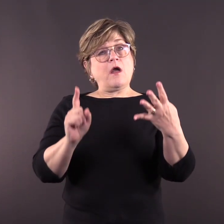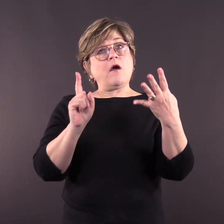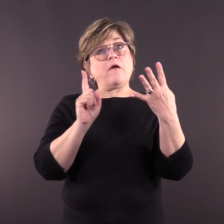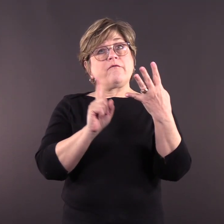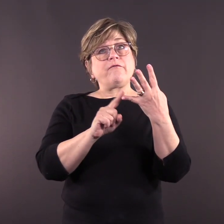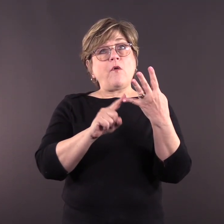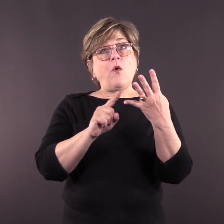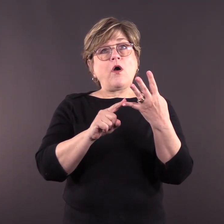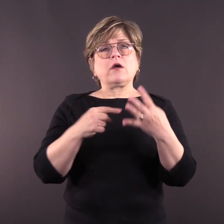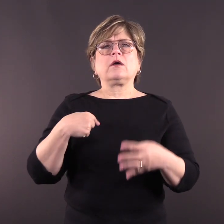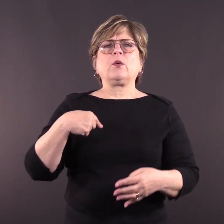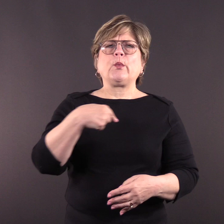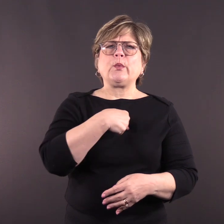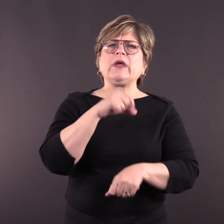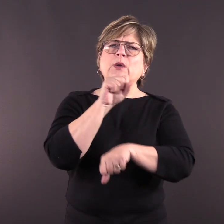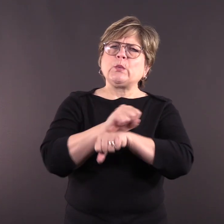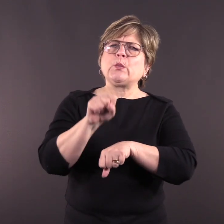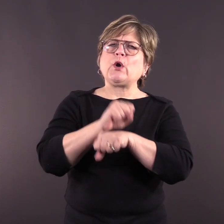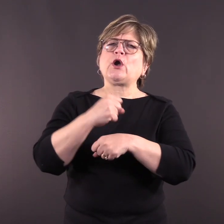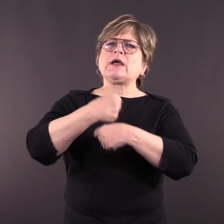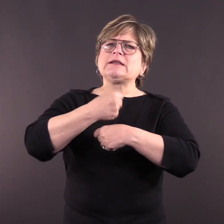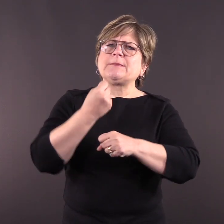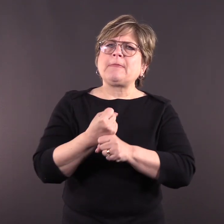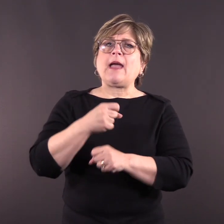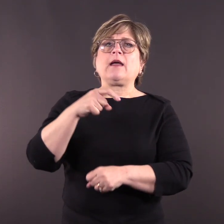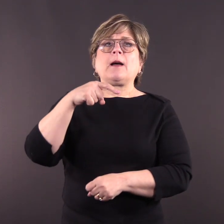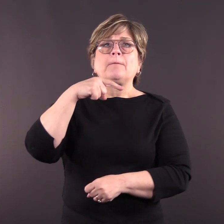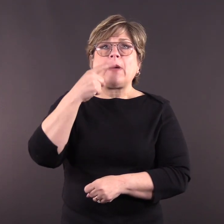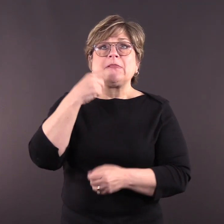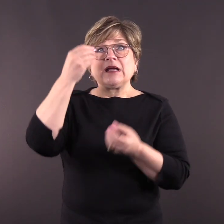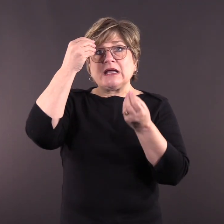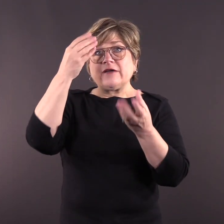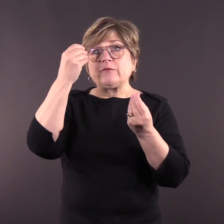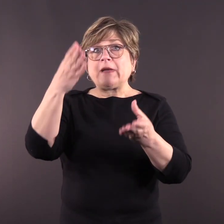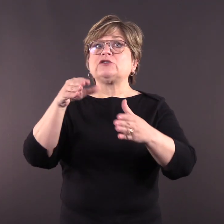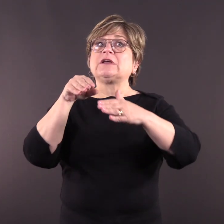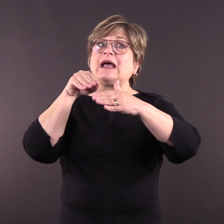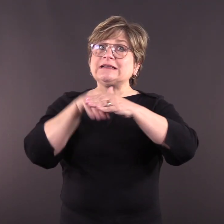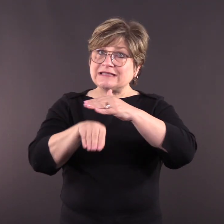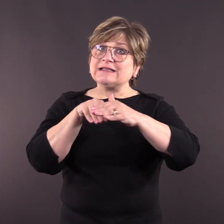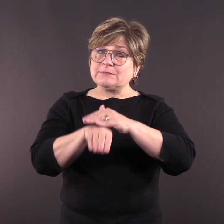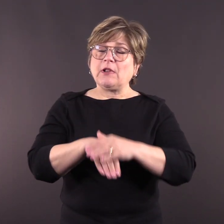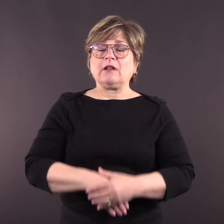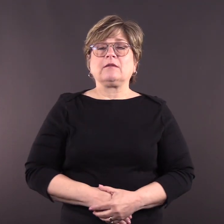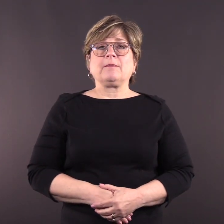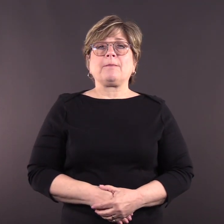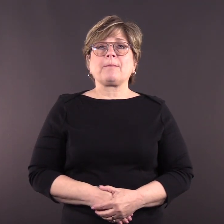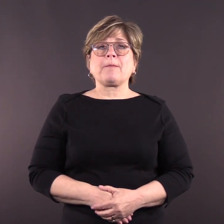4. We work to make public information accessible